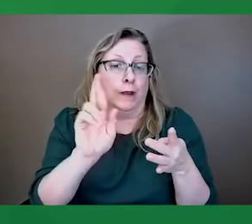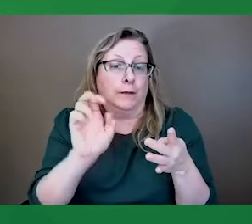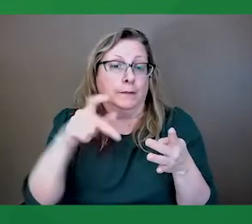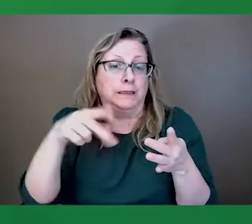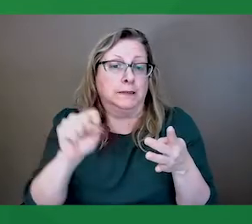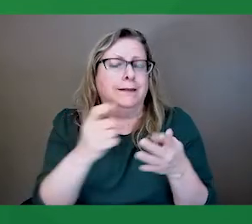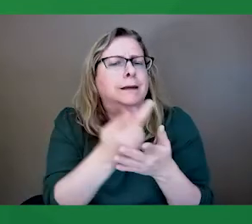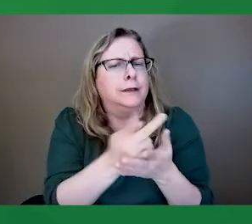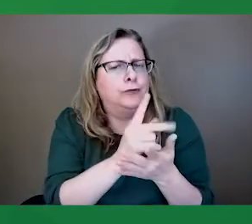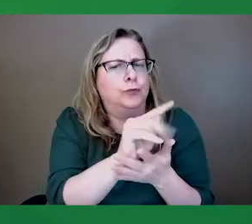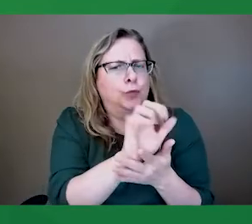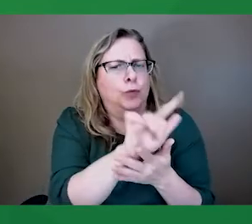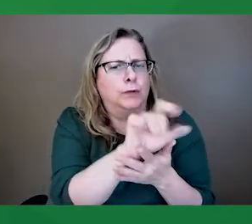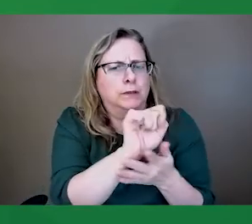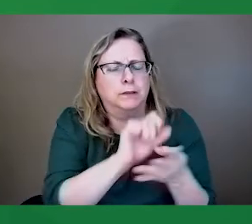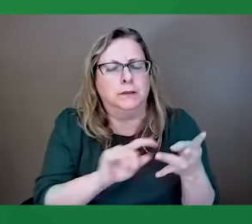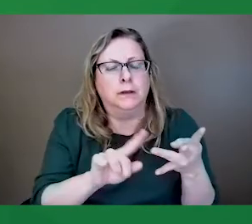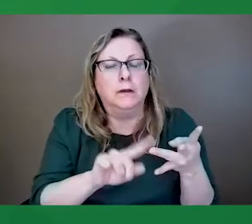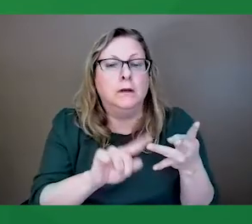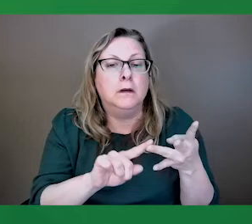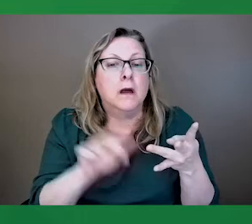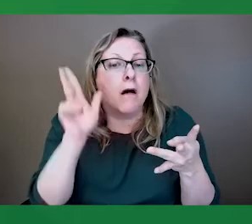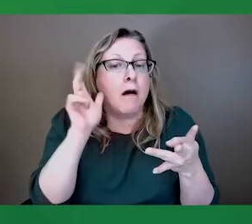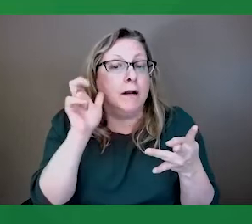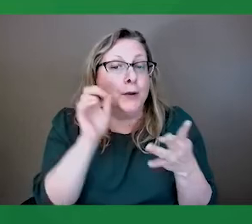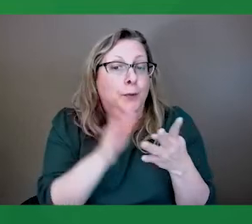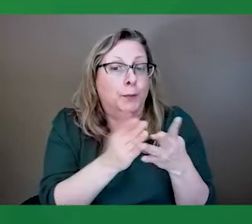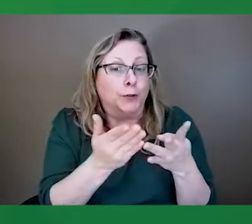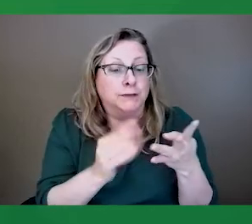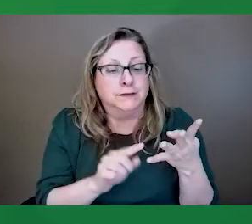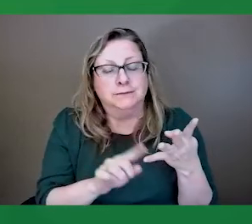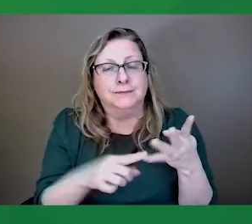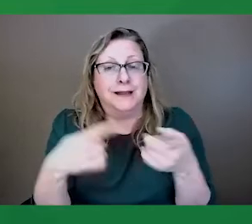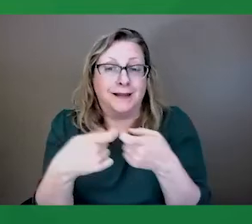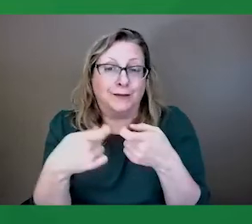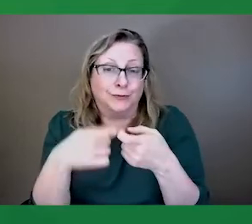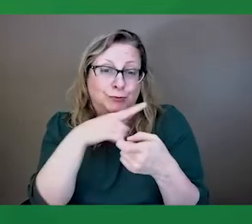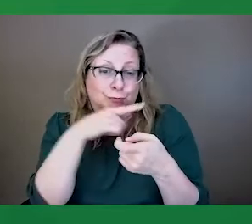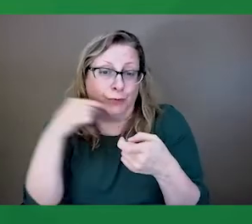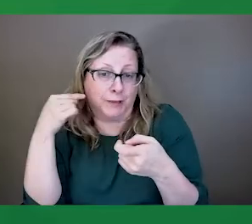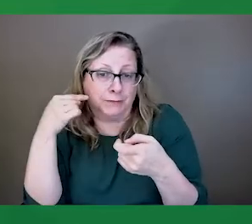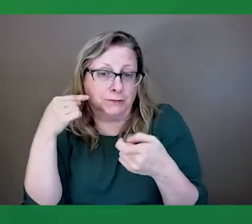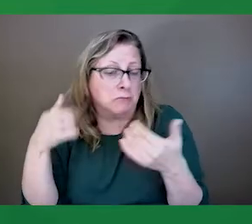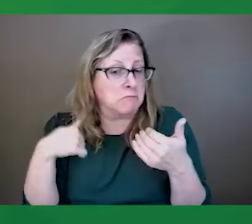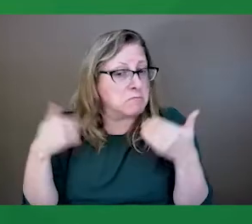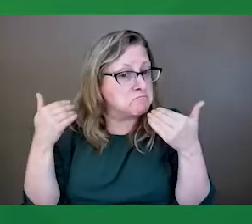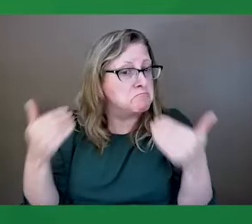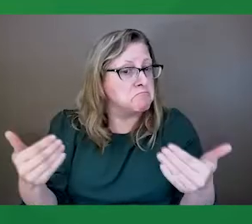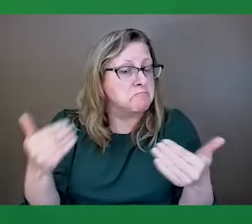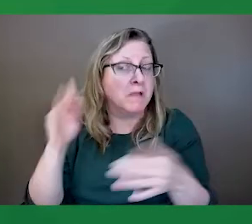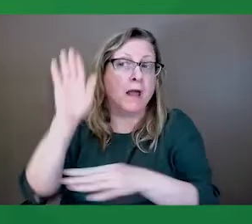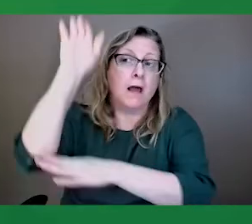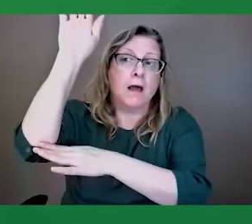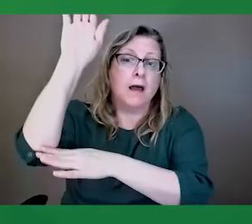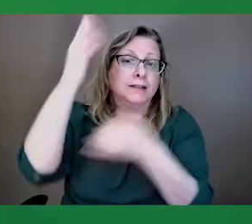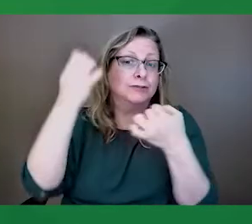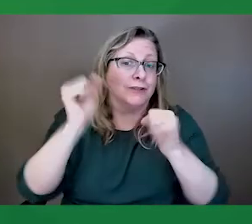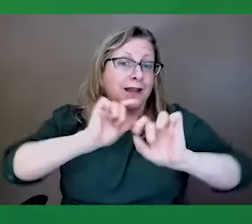audio books, and electric toothbrushes. I welcome you to raise your hand and try to answer the question.